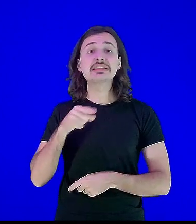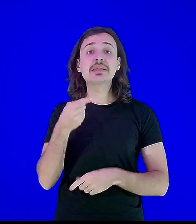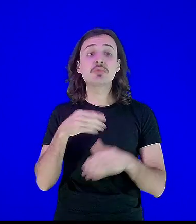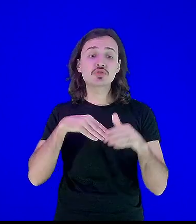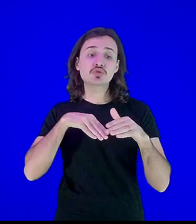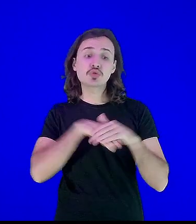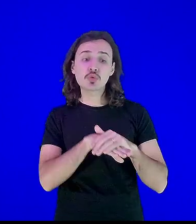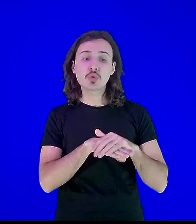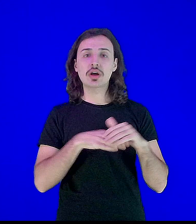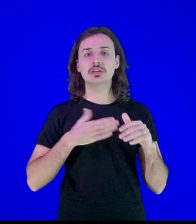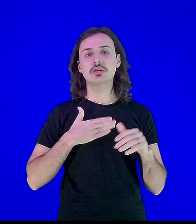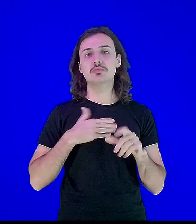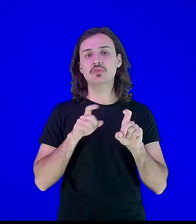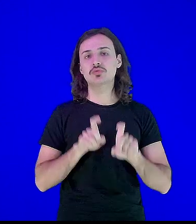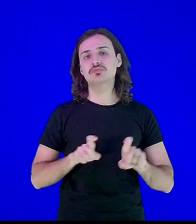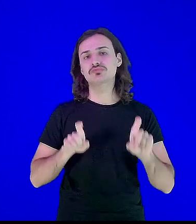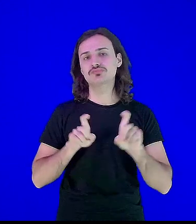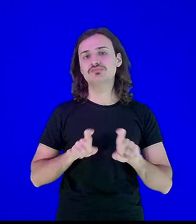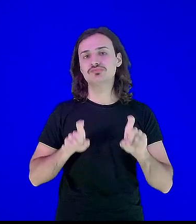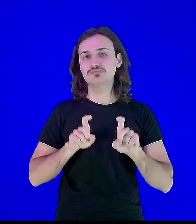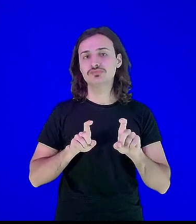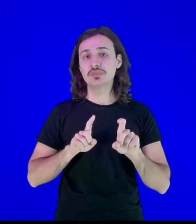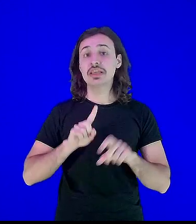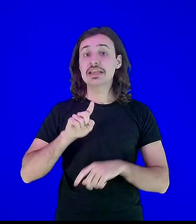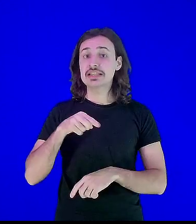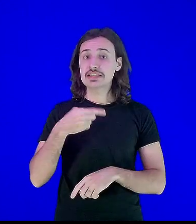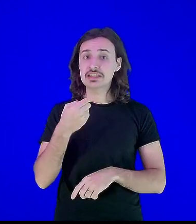since I have already used it, it is been pulled from my computer